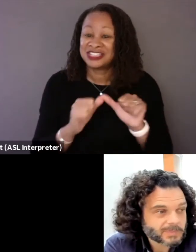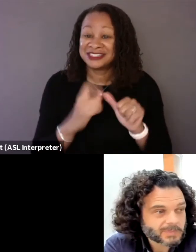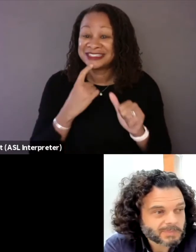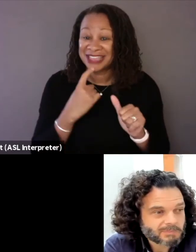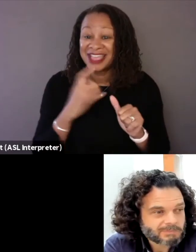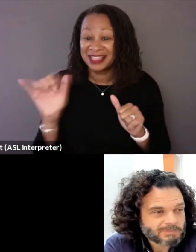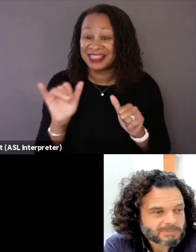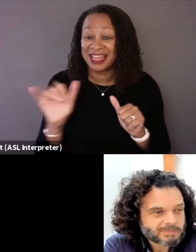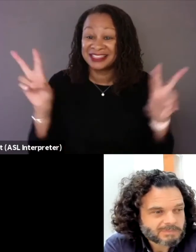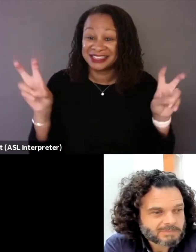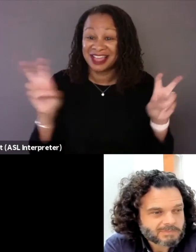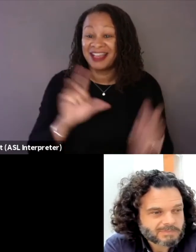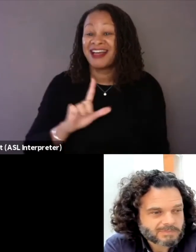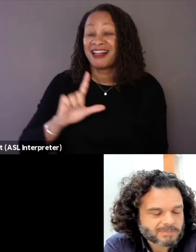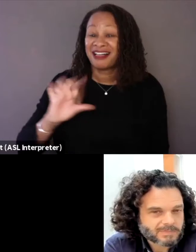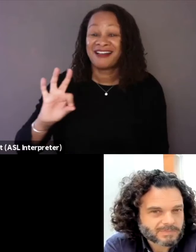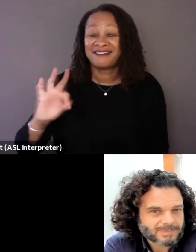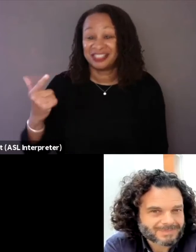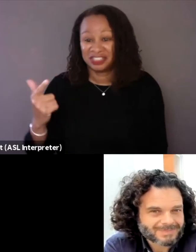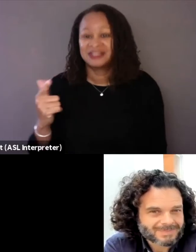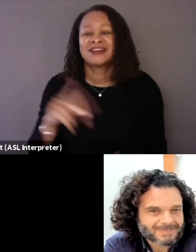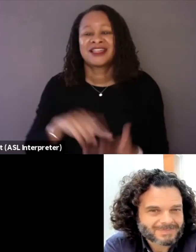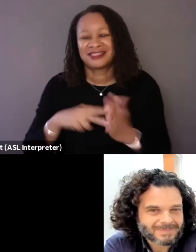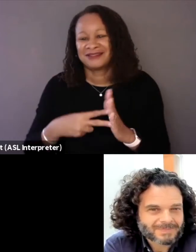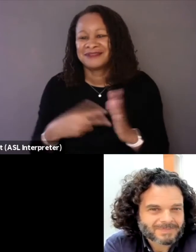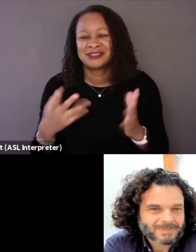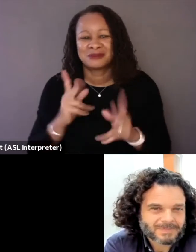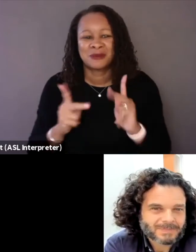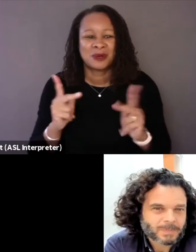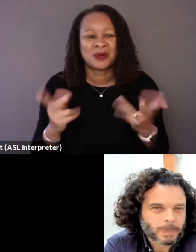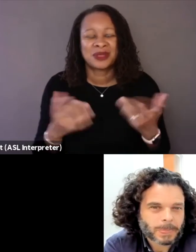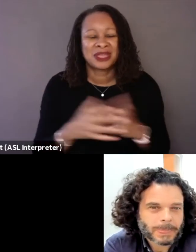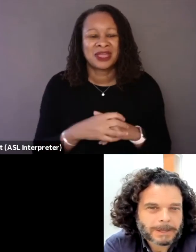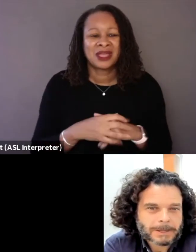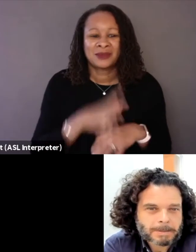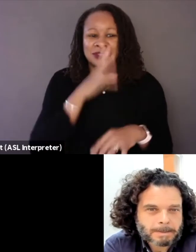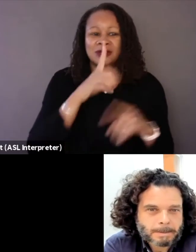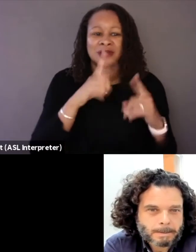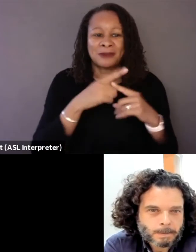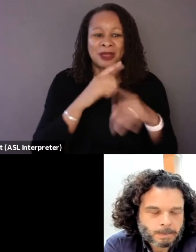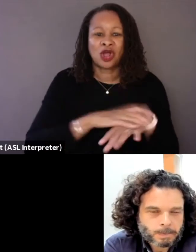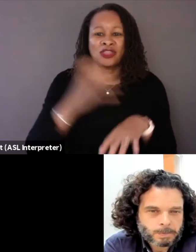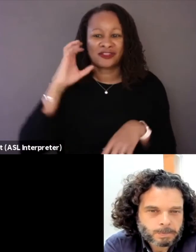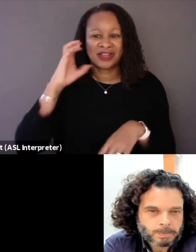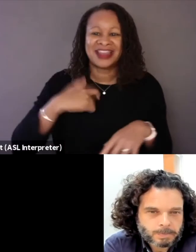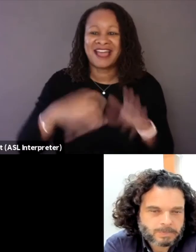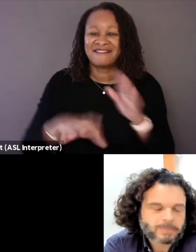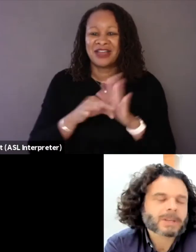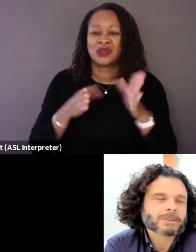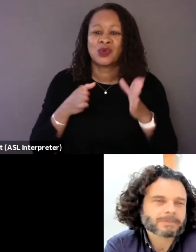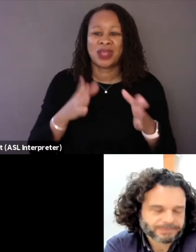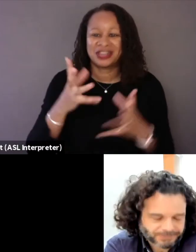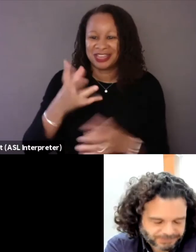then everybody starts to think it is. I mean, we talked about it on the radio and I found a way to get around it, you know?